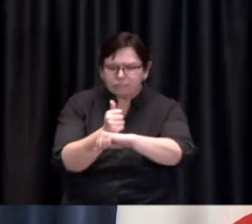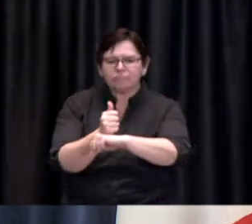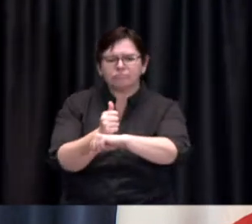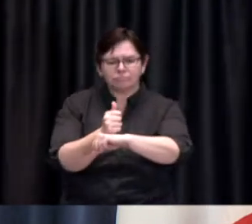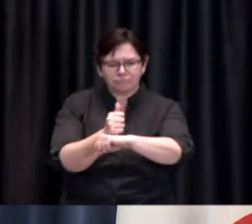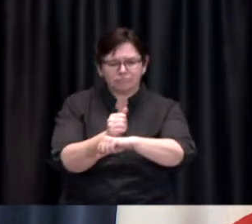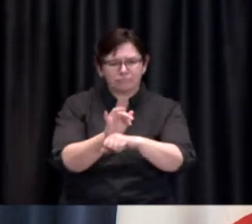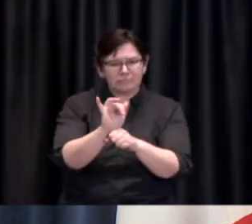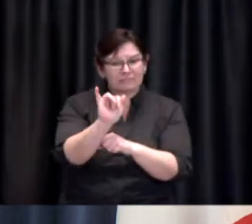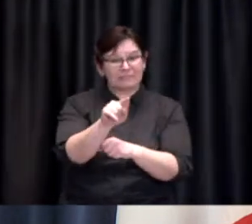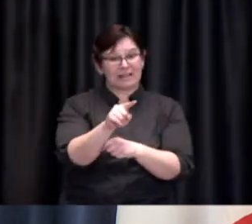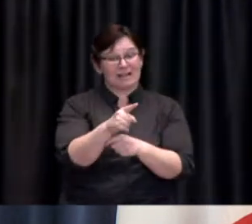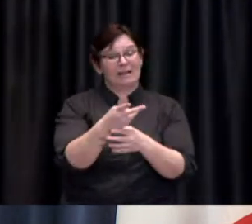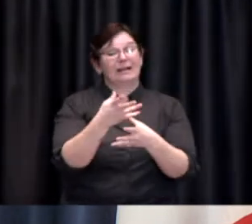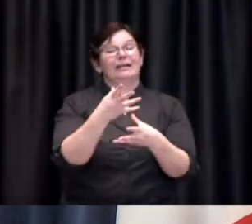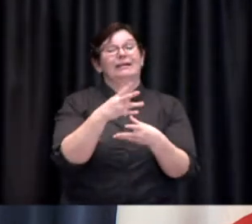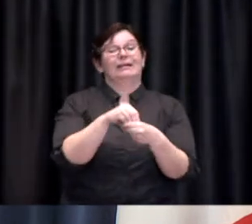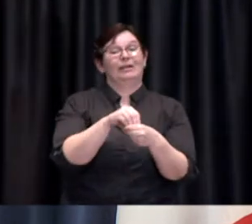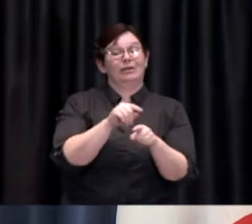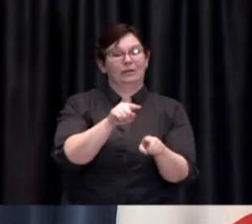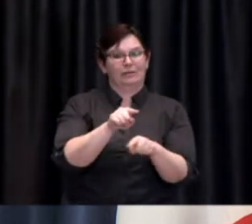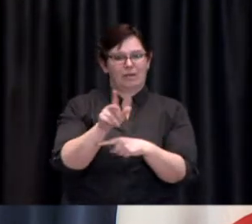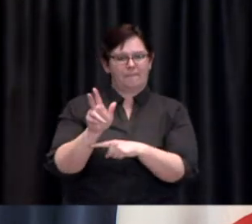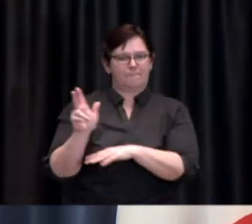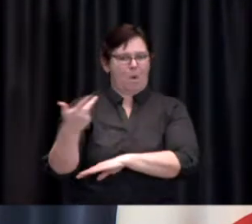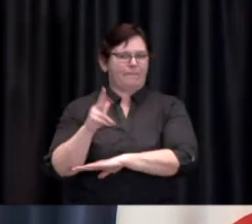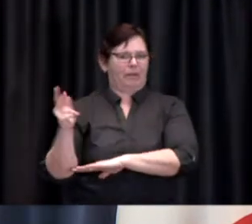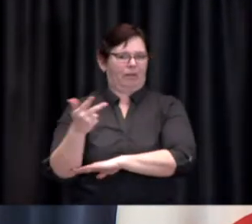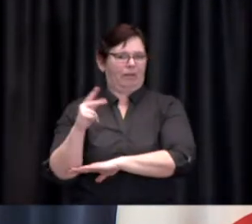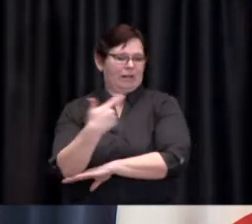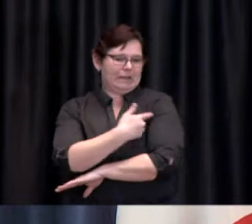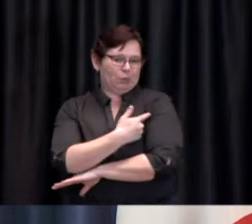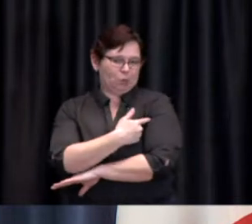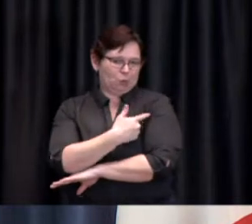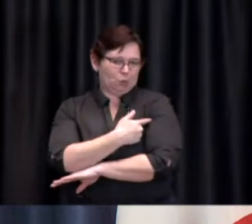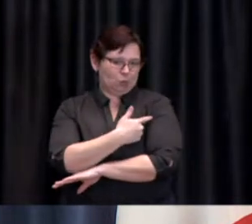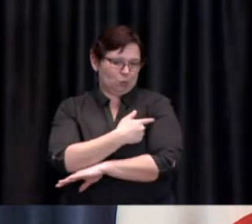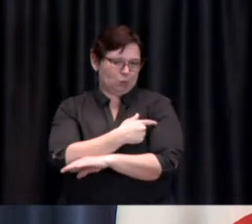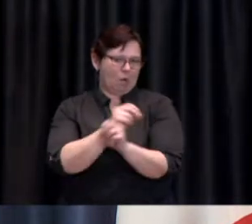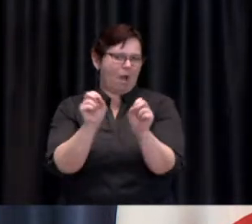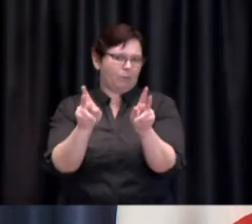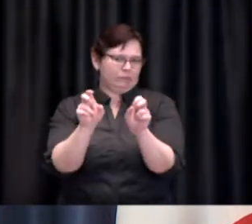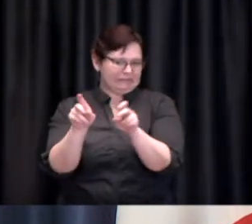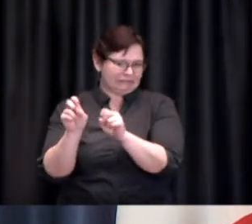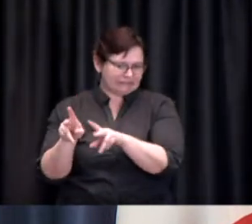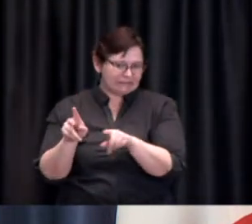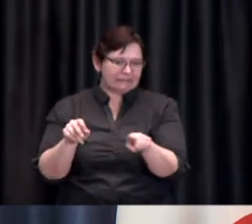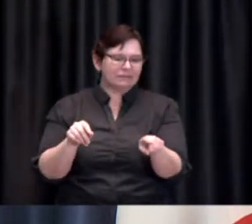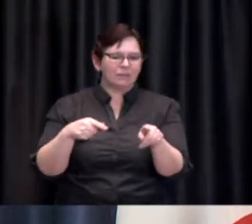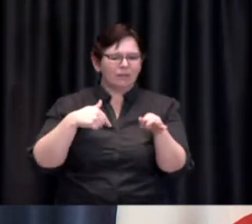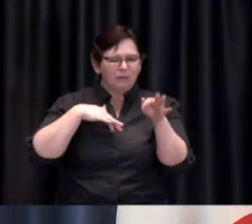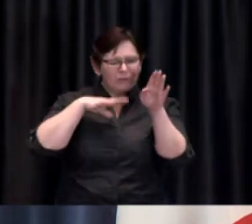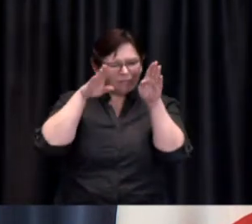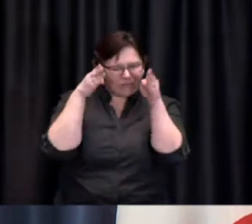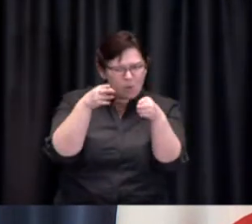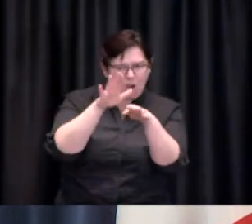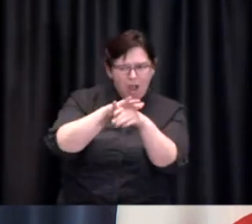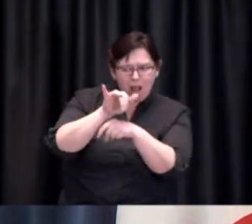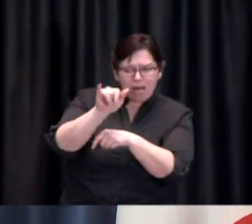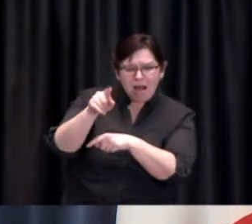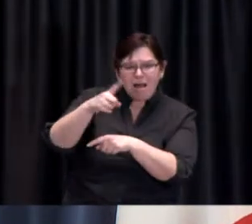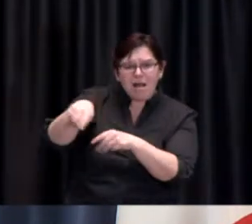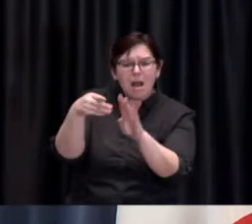are mobile immunization clinic opportunities and as well some focused response efforts meaning pop-ups clinics